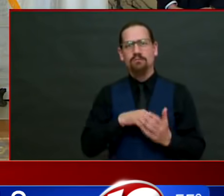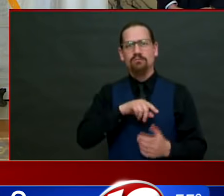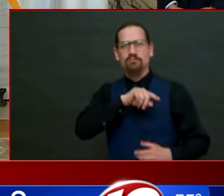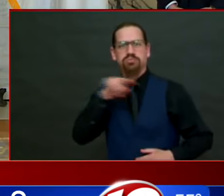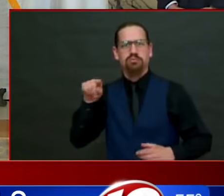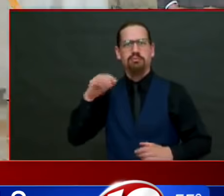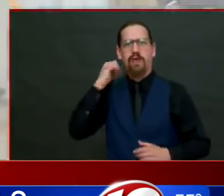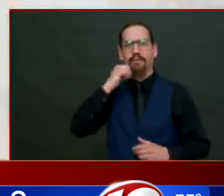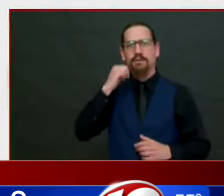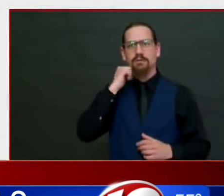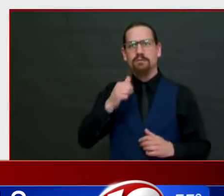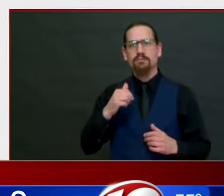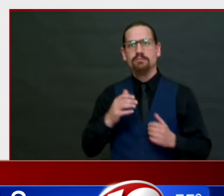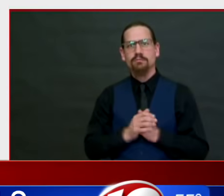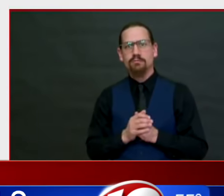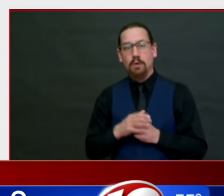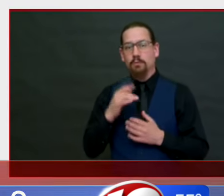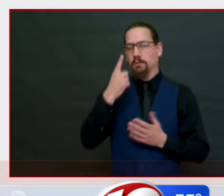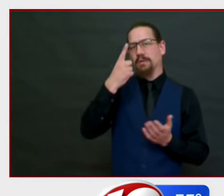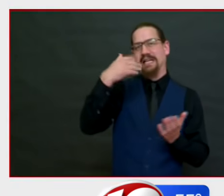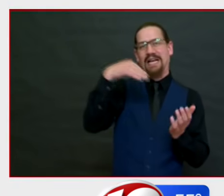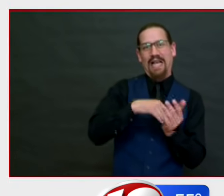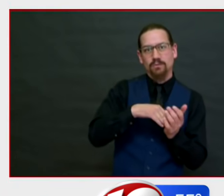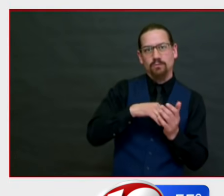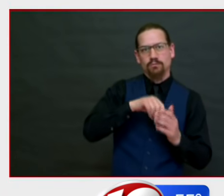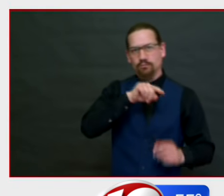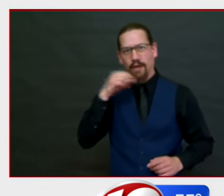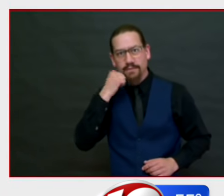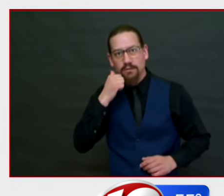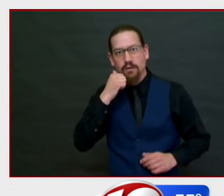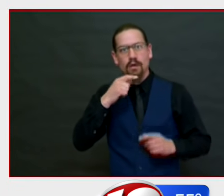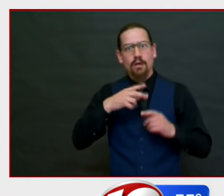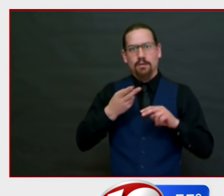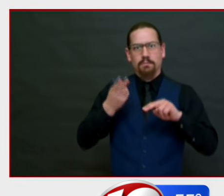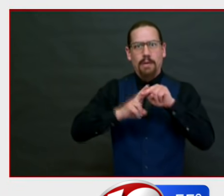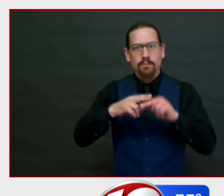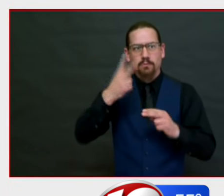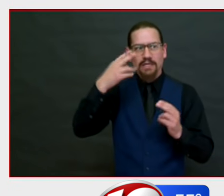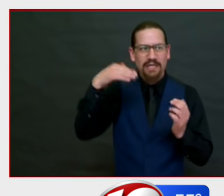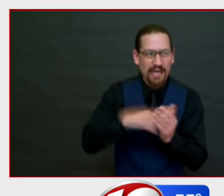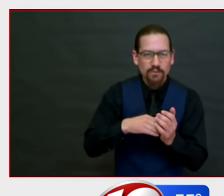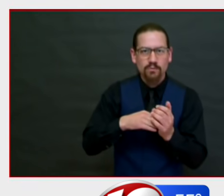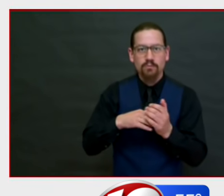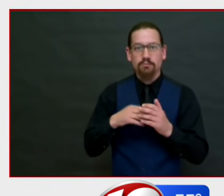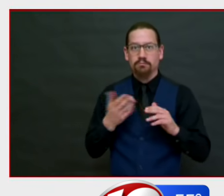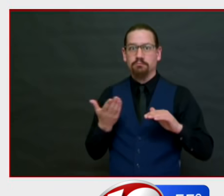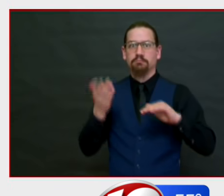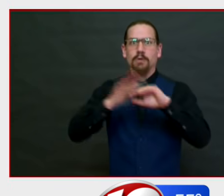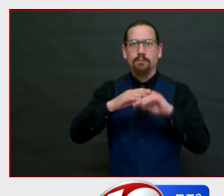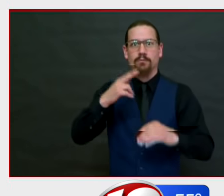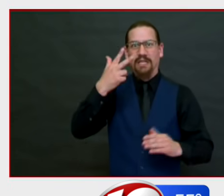FROM 300 TODAY TO 1000 TODAY. THREE DAYS LATER WE WERE AT 2000 TODAY.